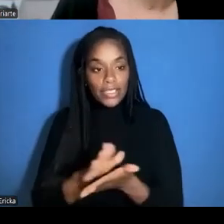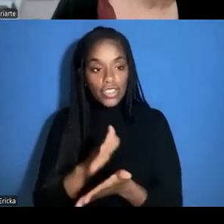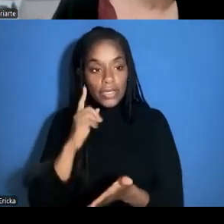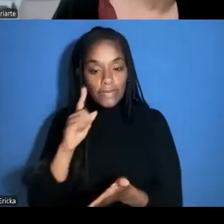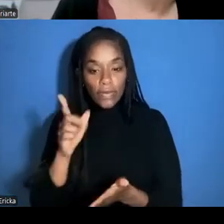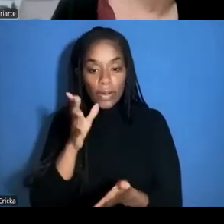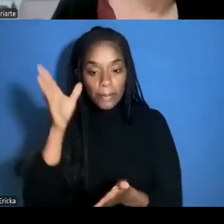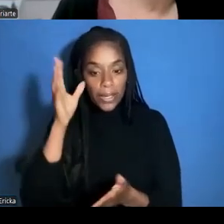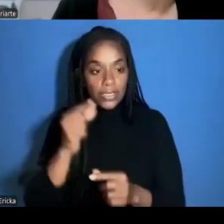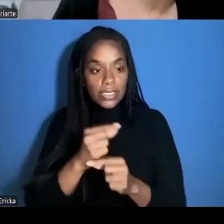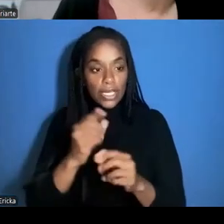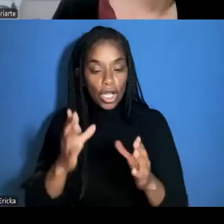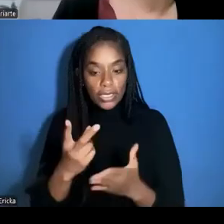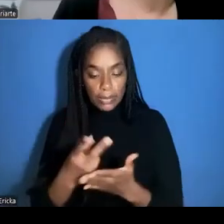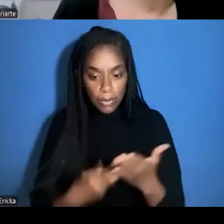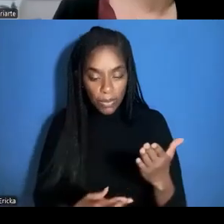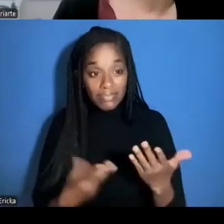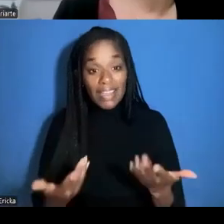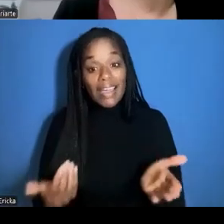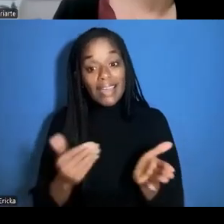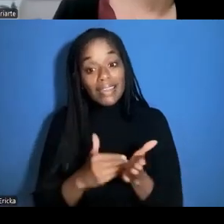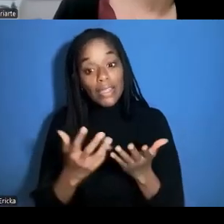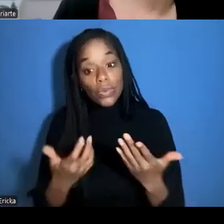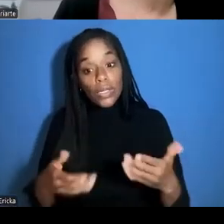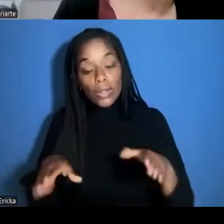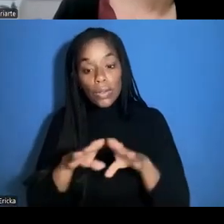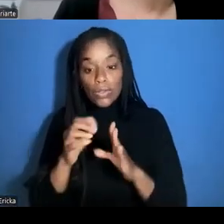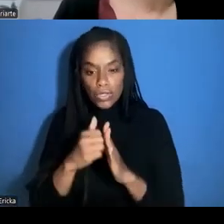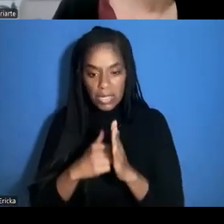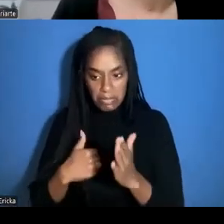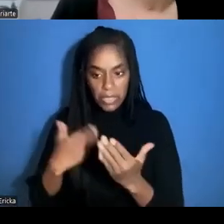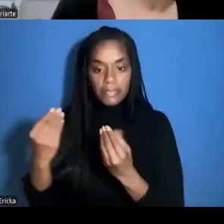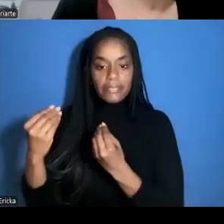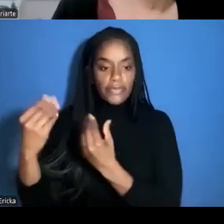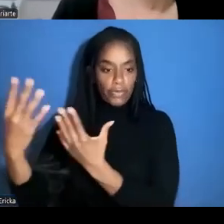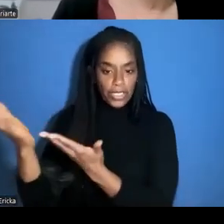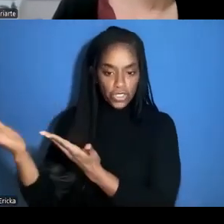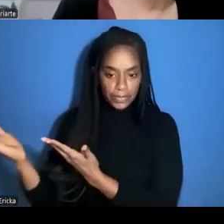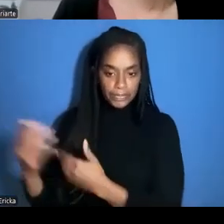And again, if you want to close your account there's information there and there's a form.